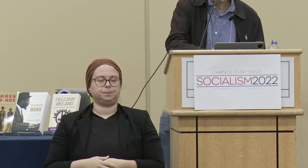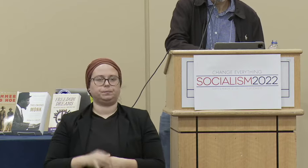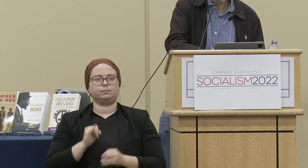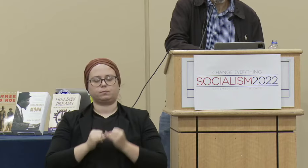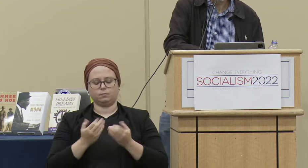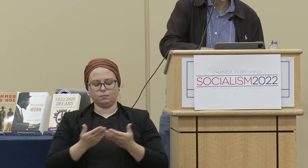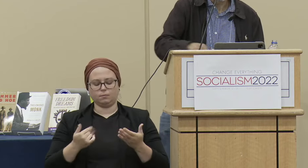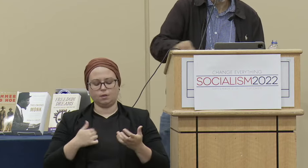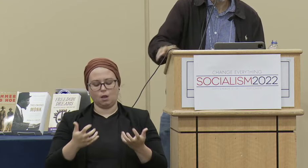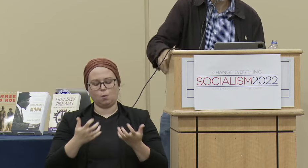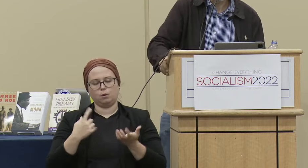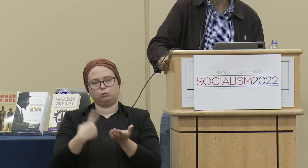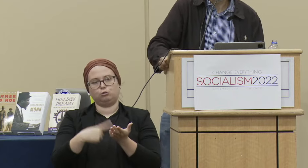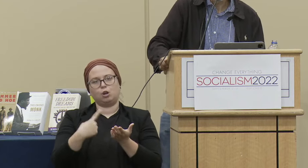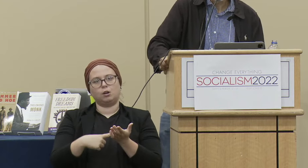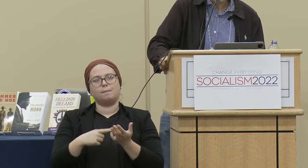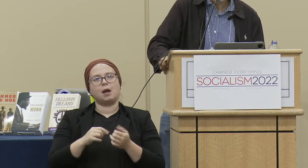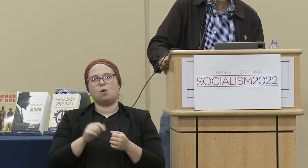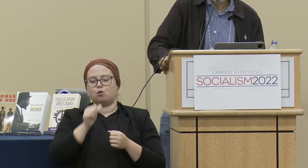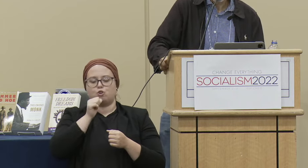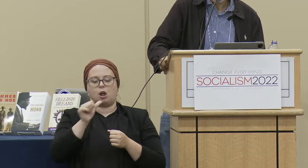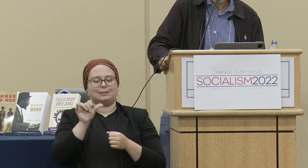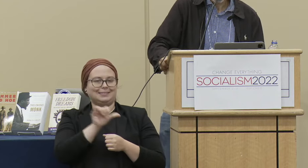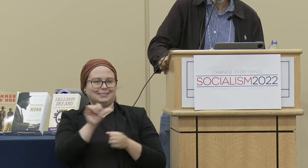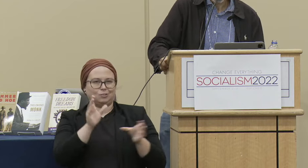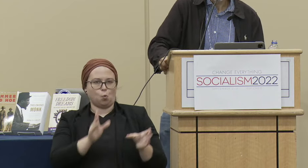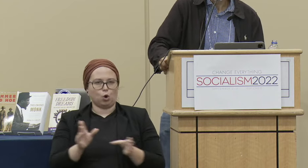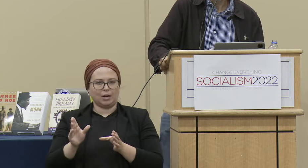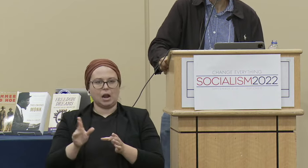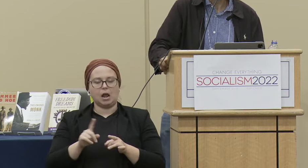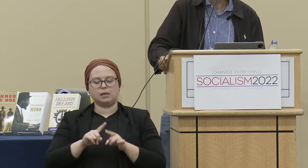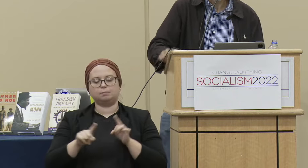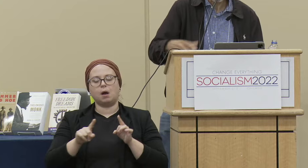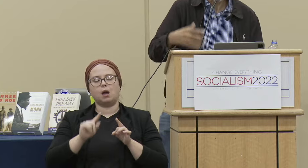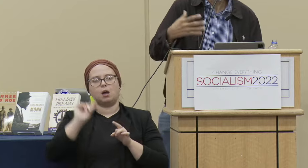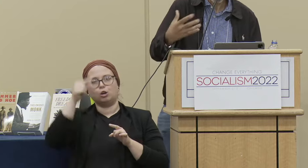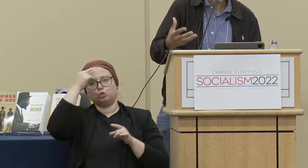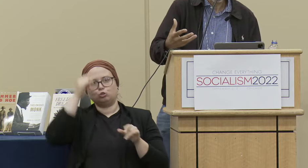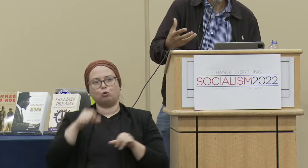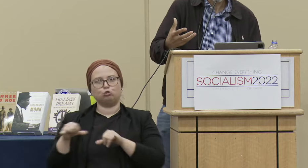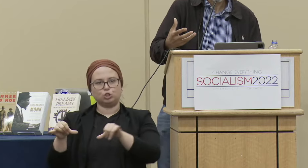distinctive forms of reparation. The last thing I want to talk about, and this is not as